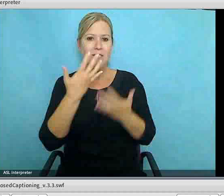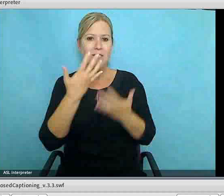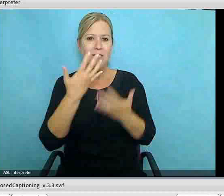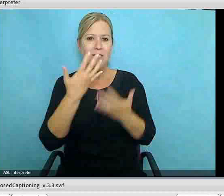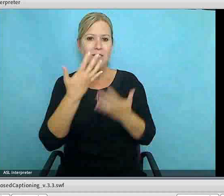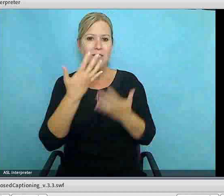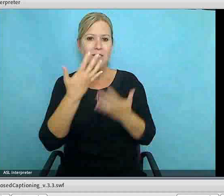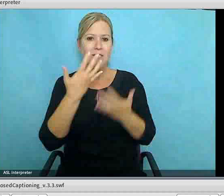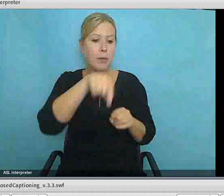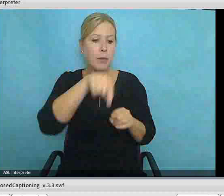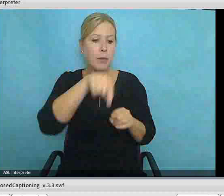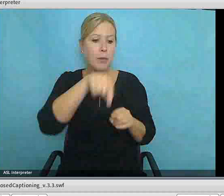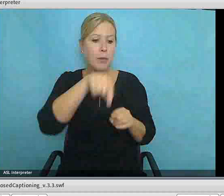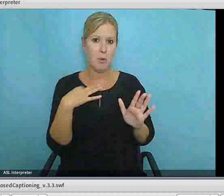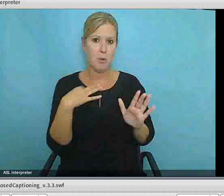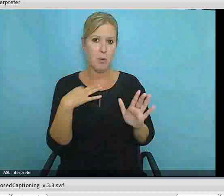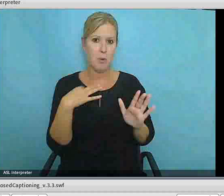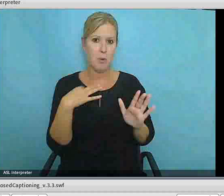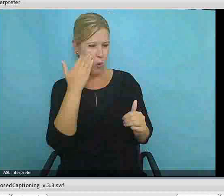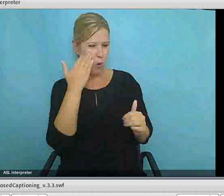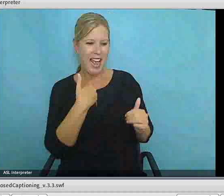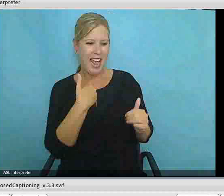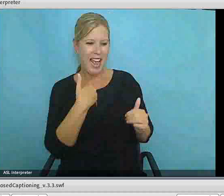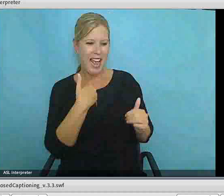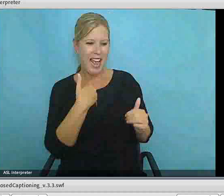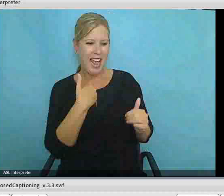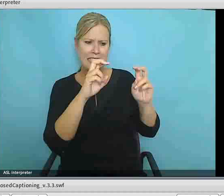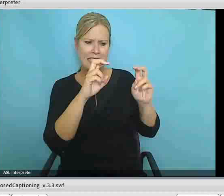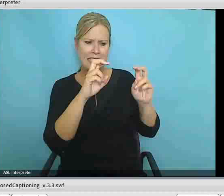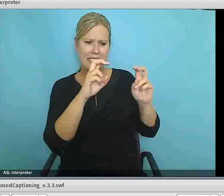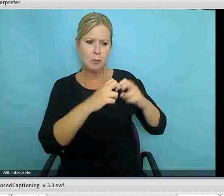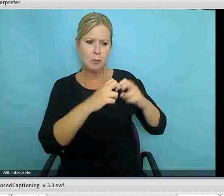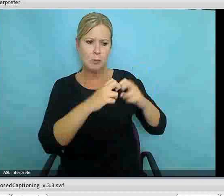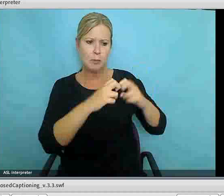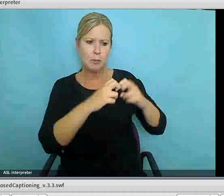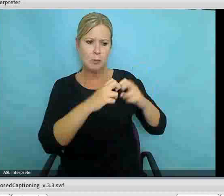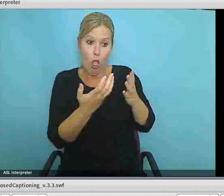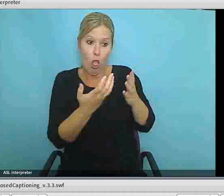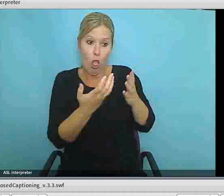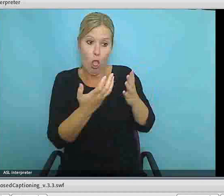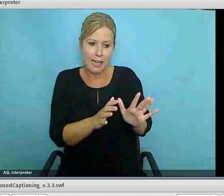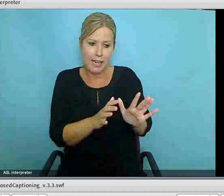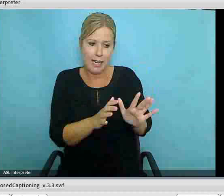of contact, and they will have a Care Team that is readily identified to them to help